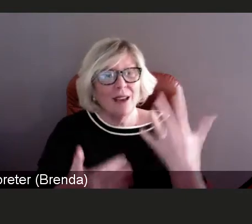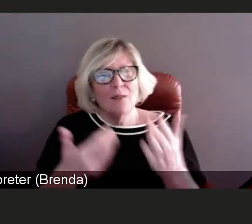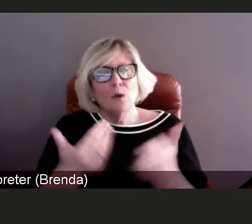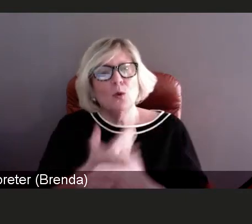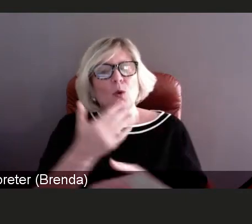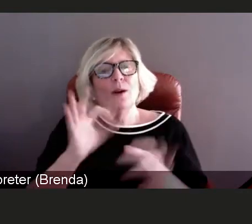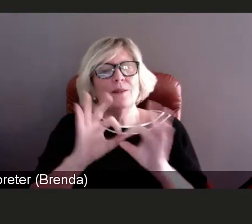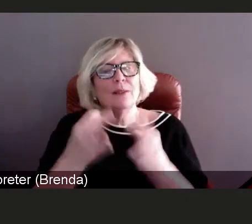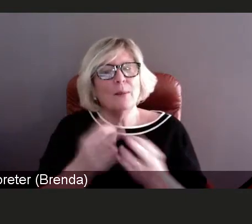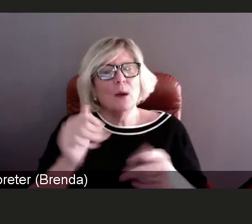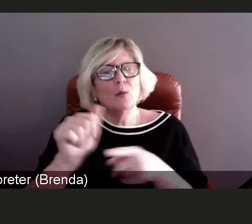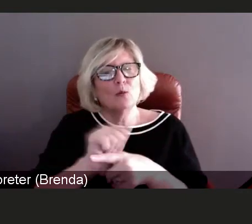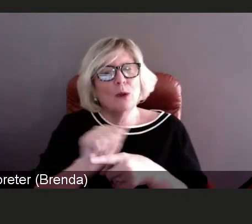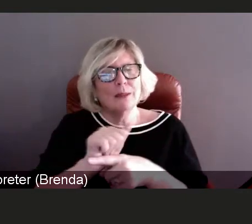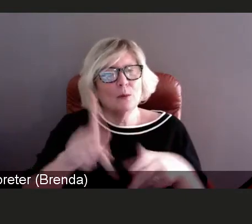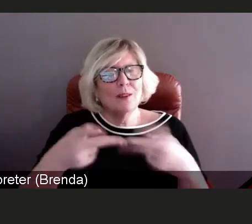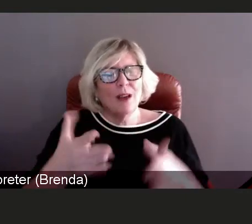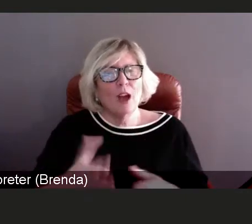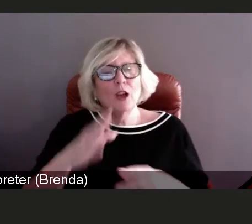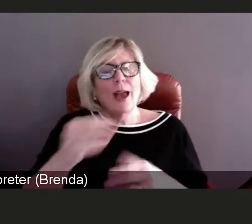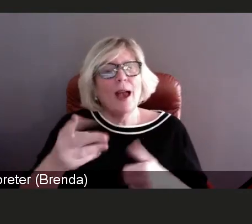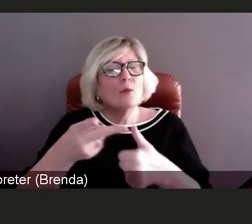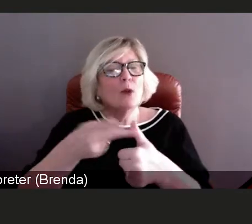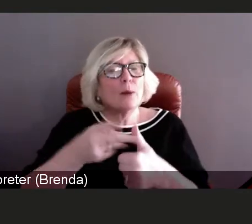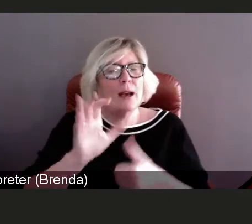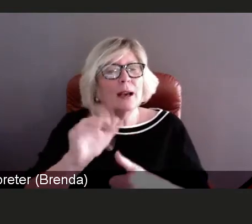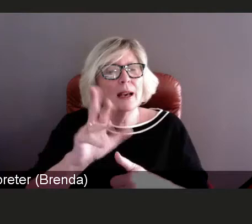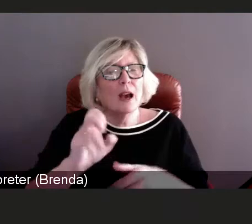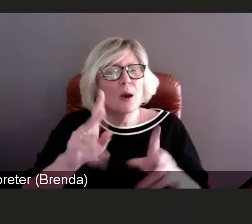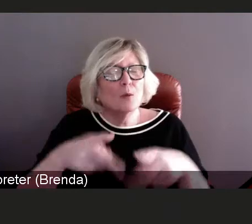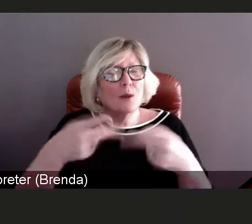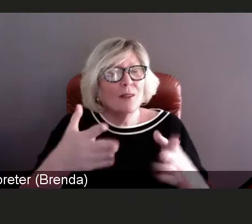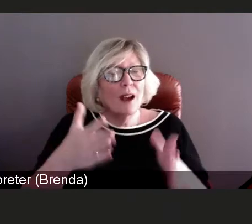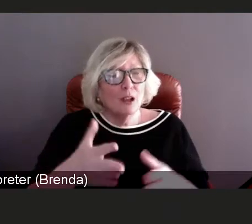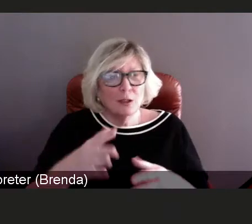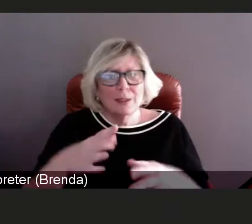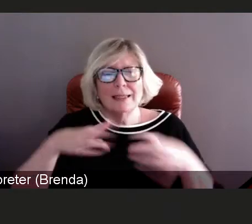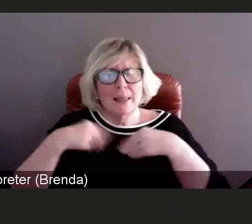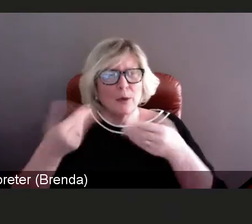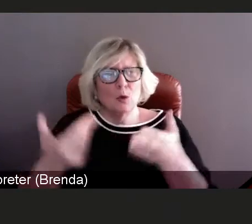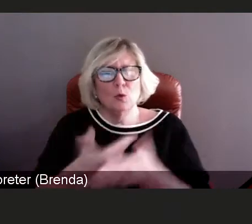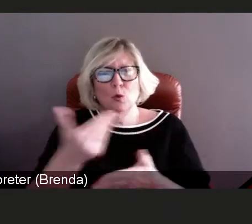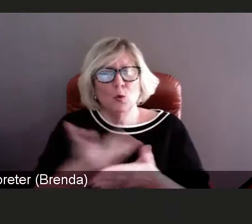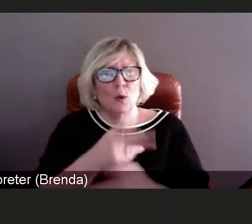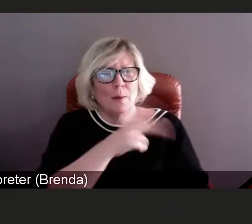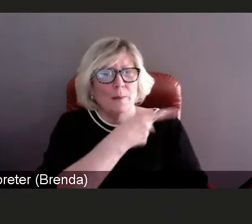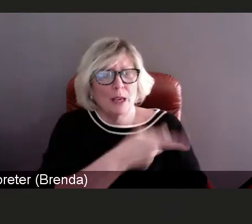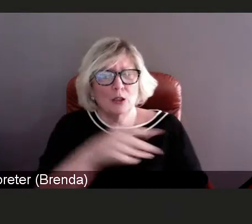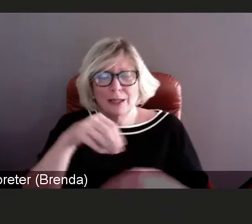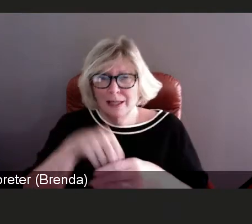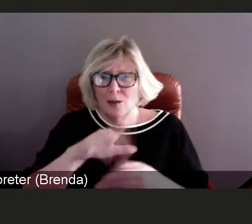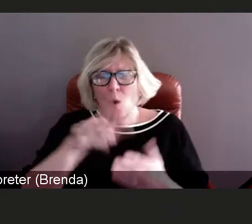and other primary care providers, all accepting new patients throughout all our clinics here in Sussex County.